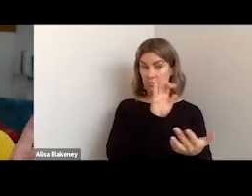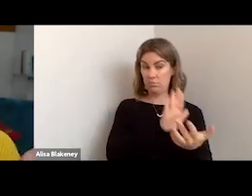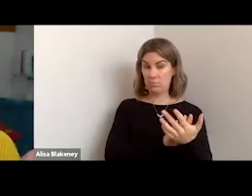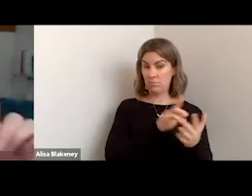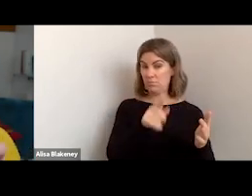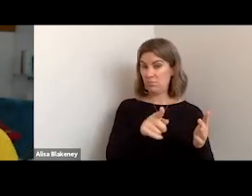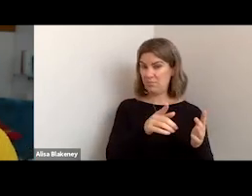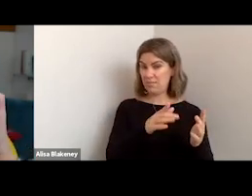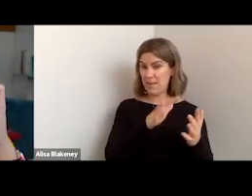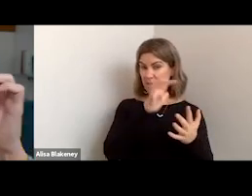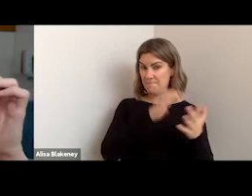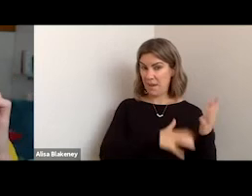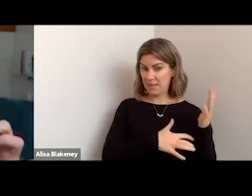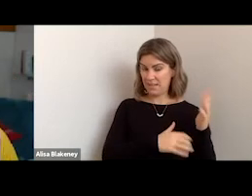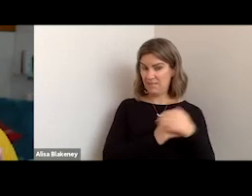You can export posts - that's each article